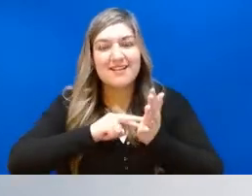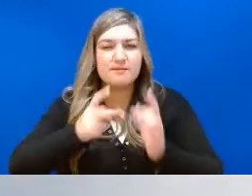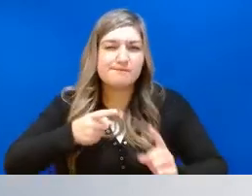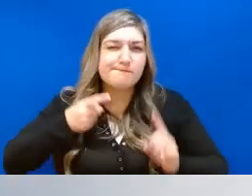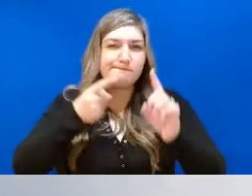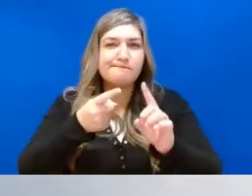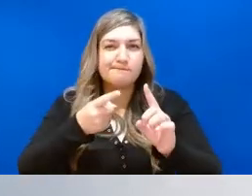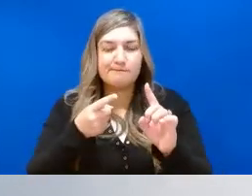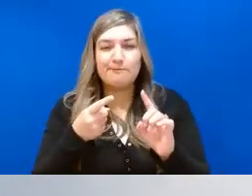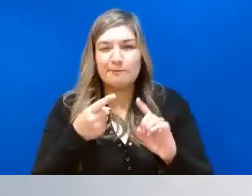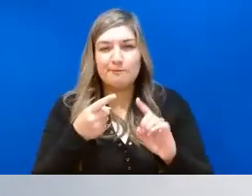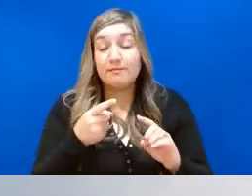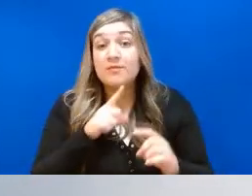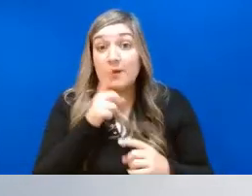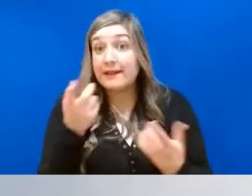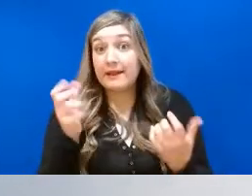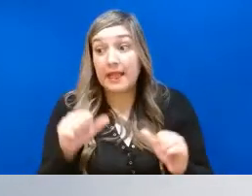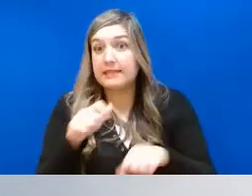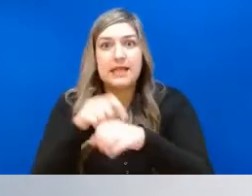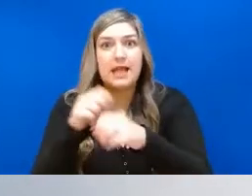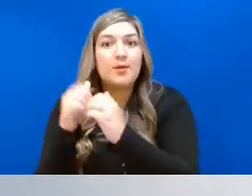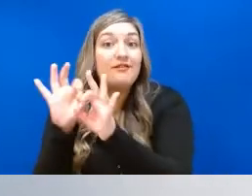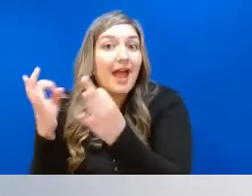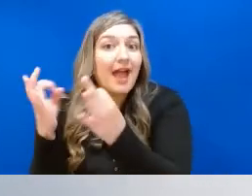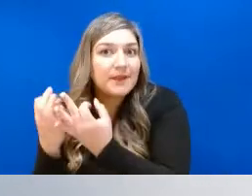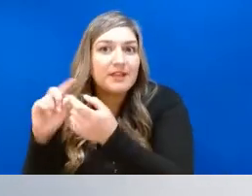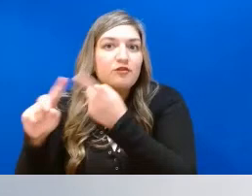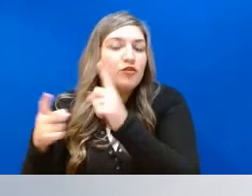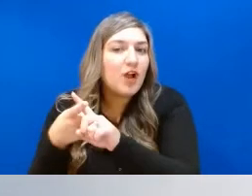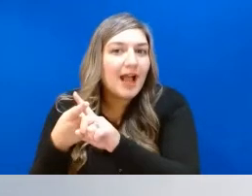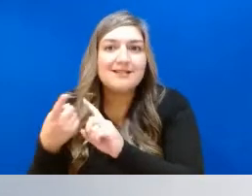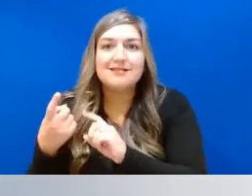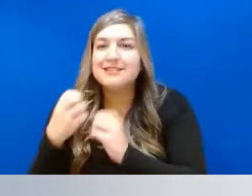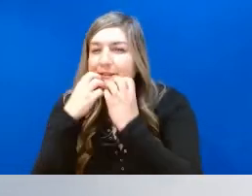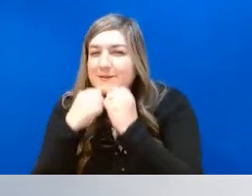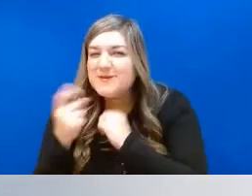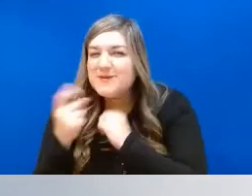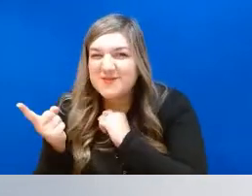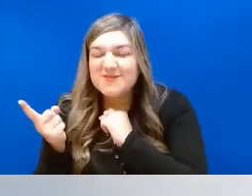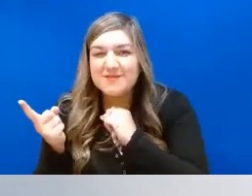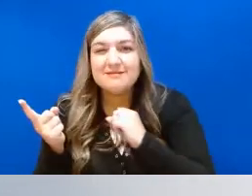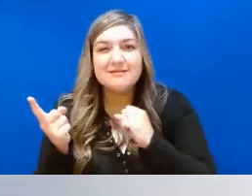As I said, it could be spending time with family, friends, loved ones. But what you want to think about are how these values make you feel about yourself.